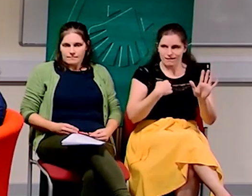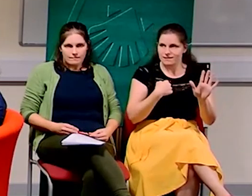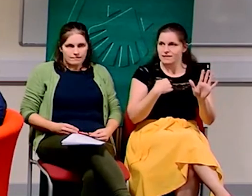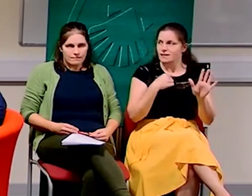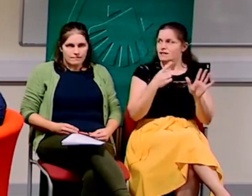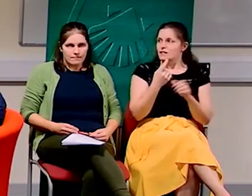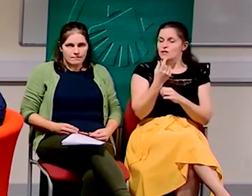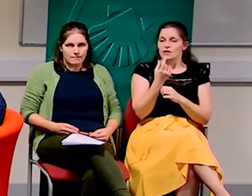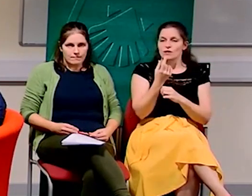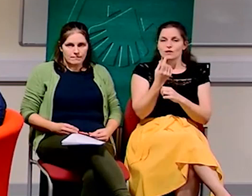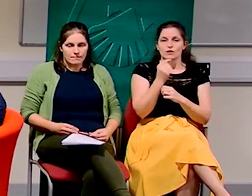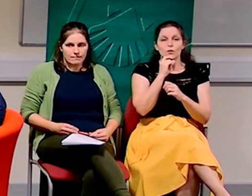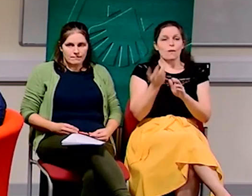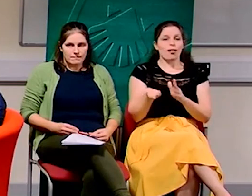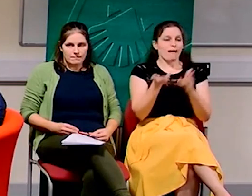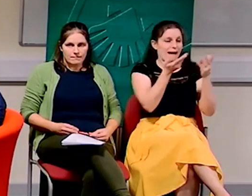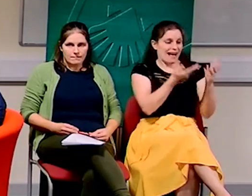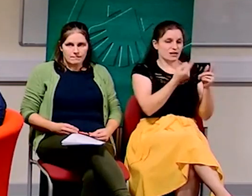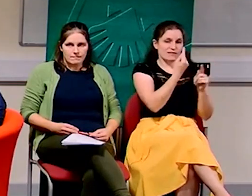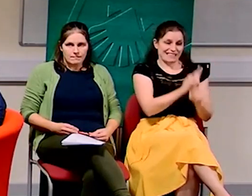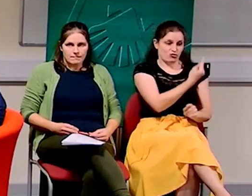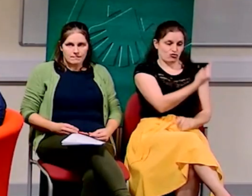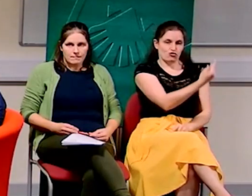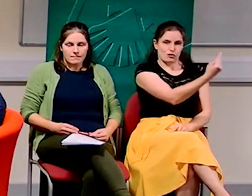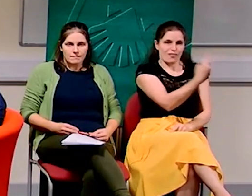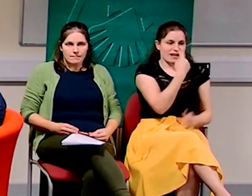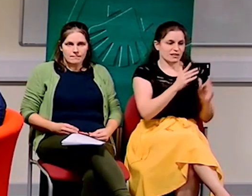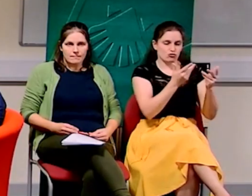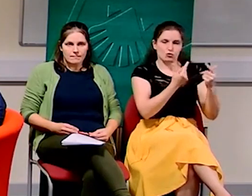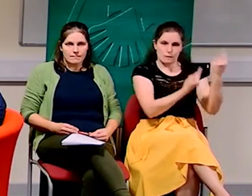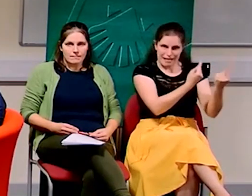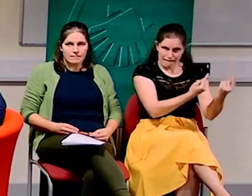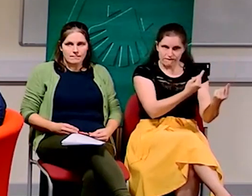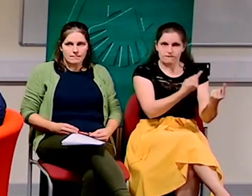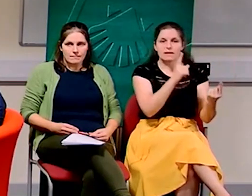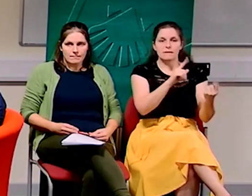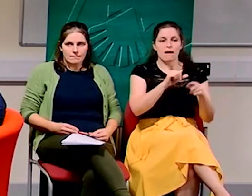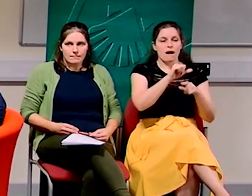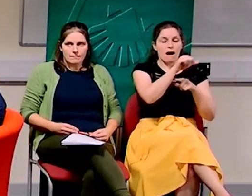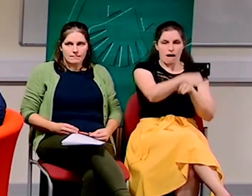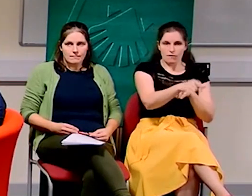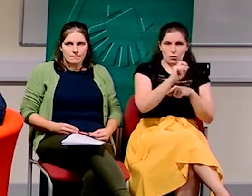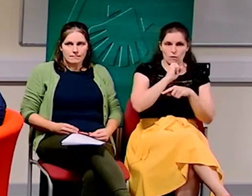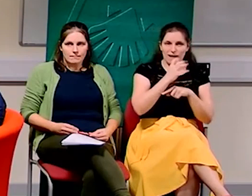over to those panelists to introduce themselves and then after that we will have approximately